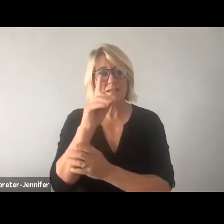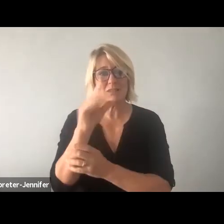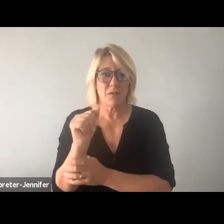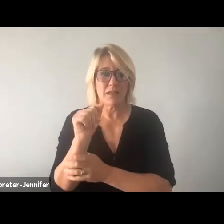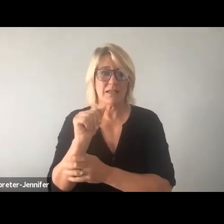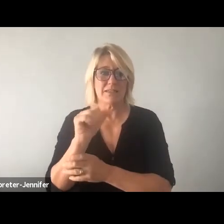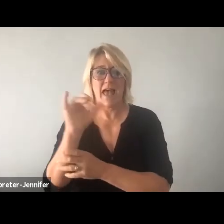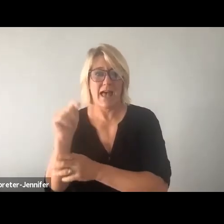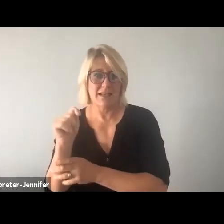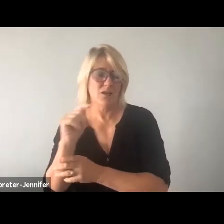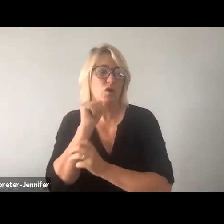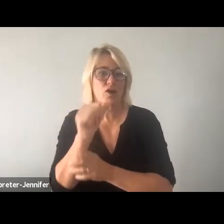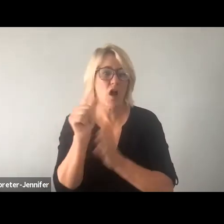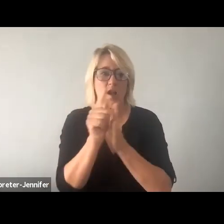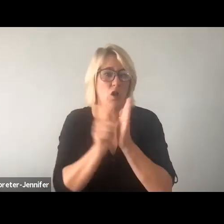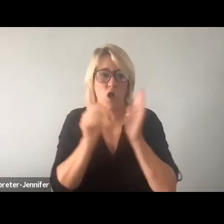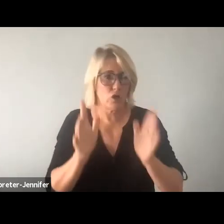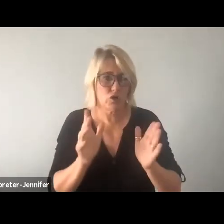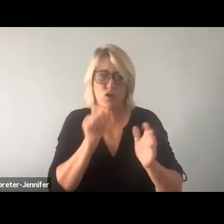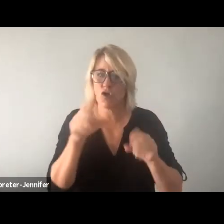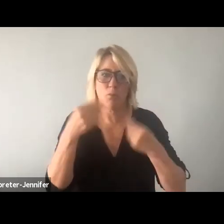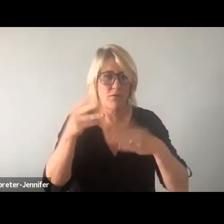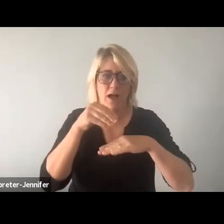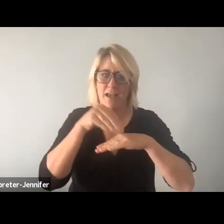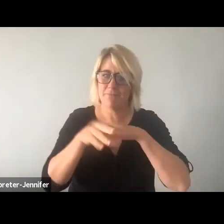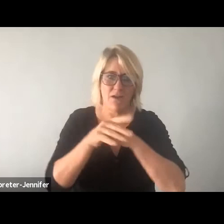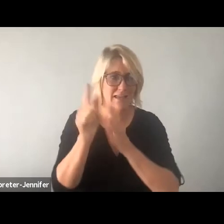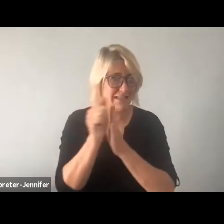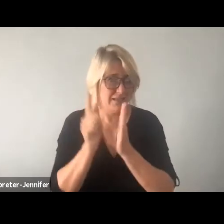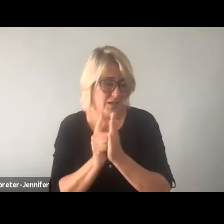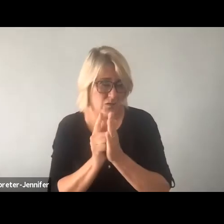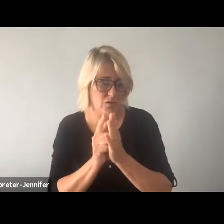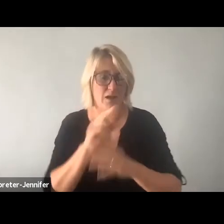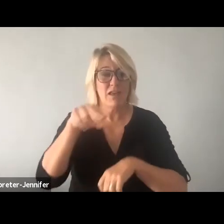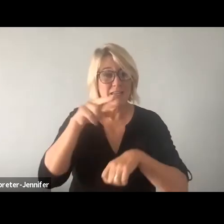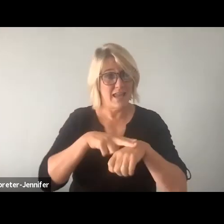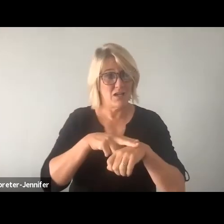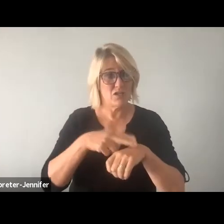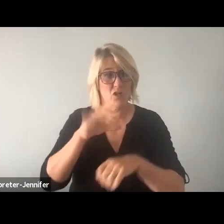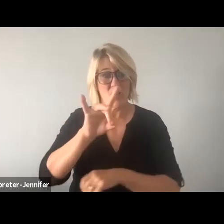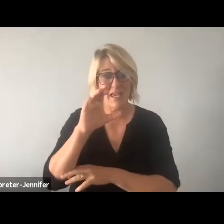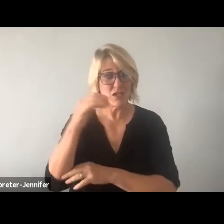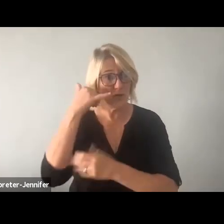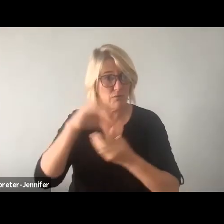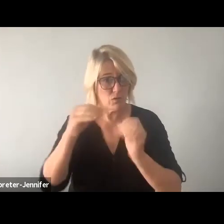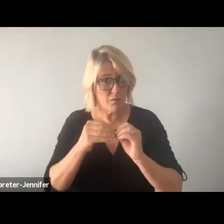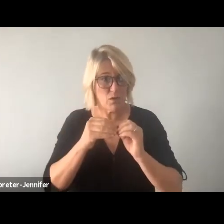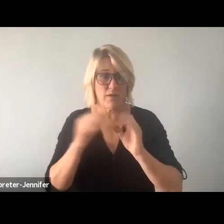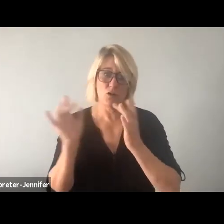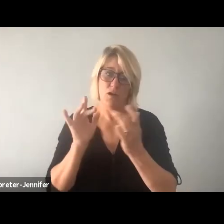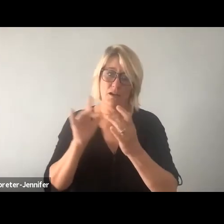technical assistance and materials on the Americans with DisAbilities Act. We are not a legal entity and do not provide legal advice.